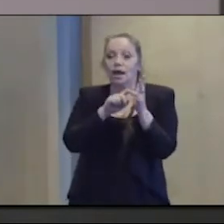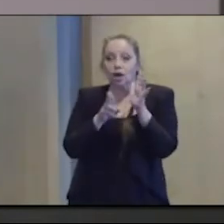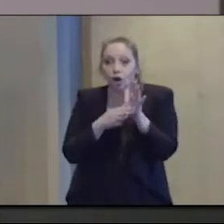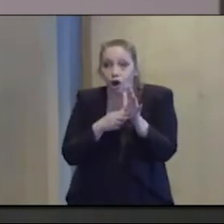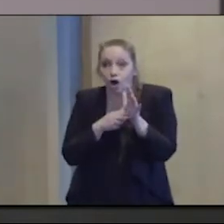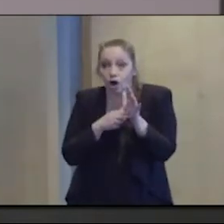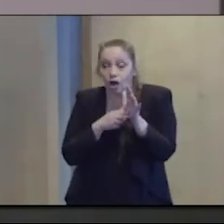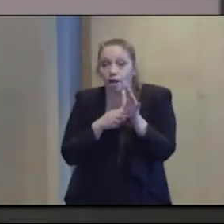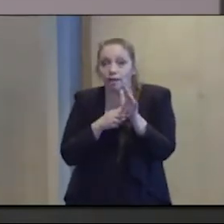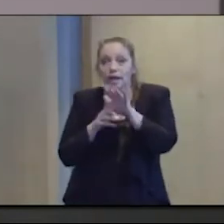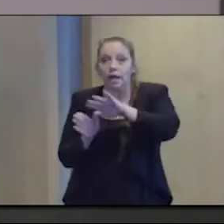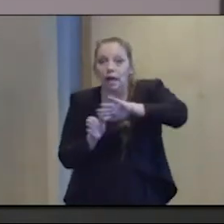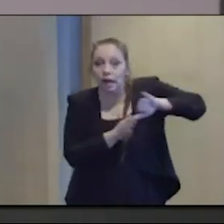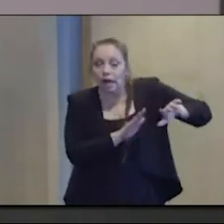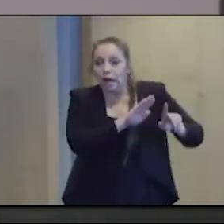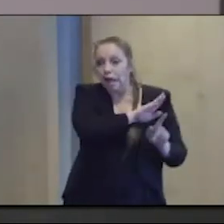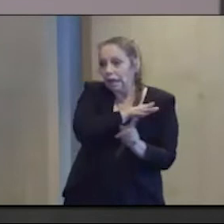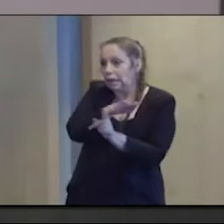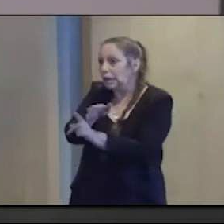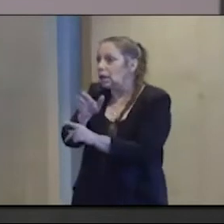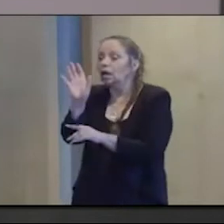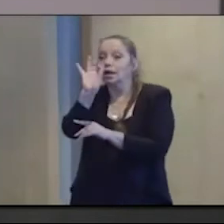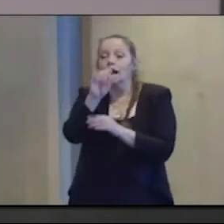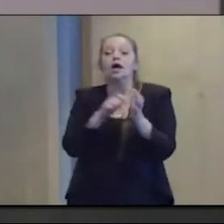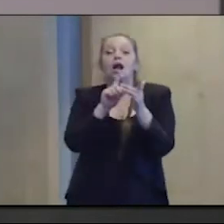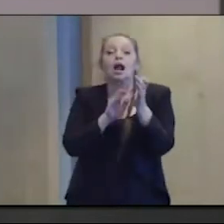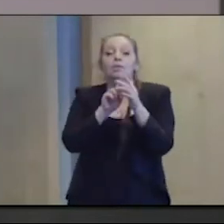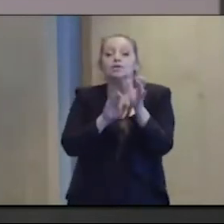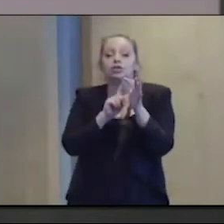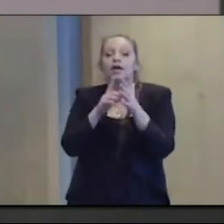it but the challenge now with climate change is that we're going to have to change our behaviour,